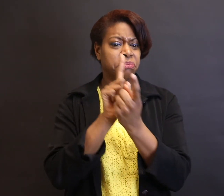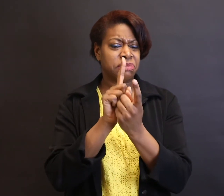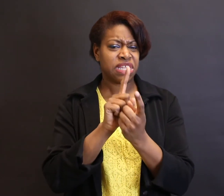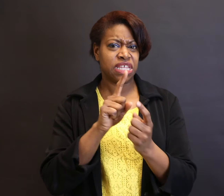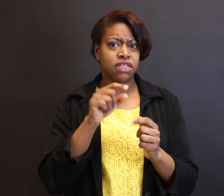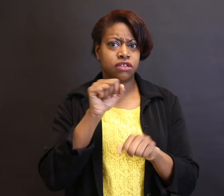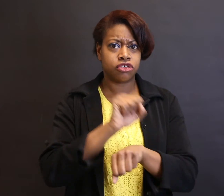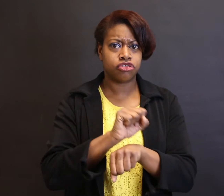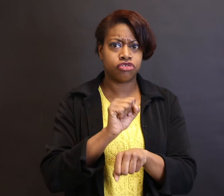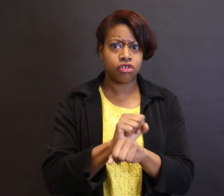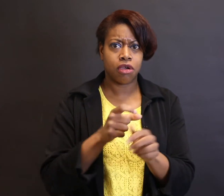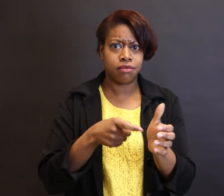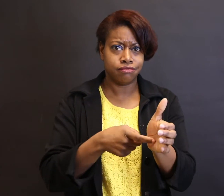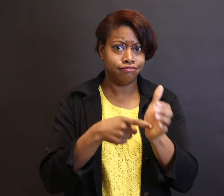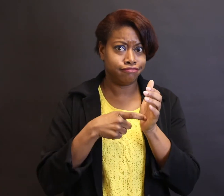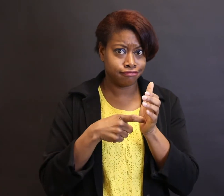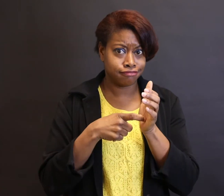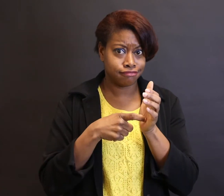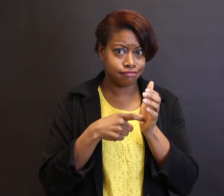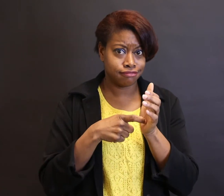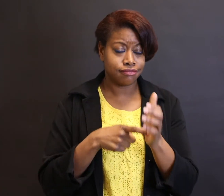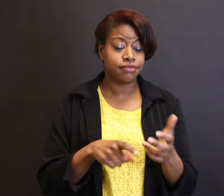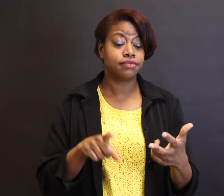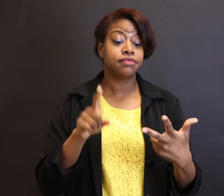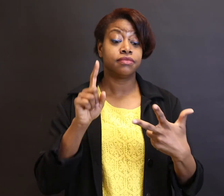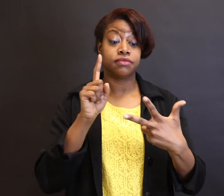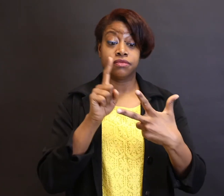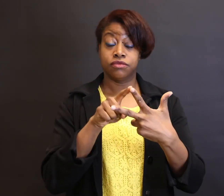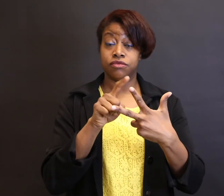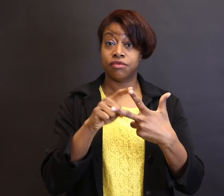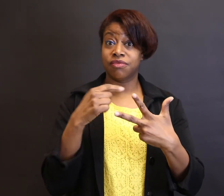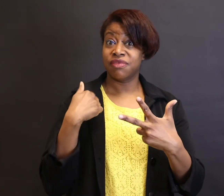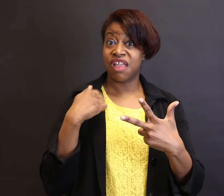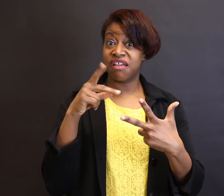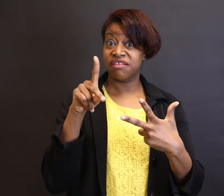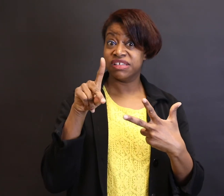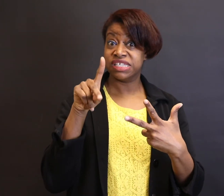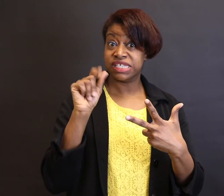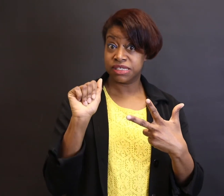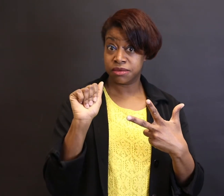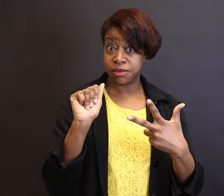meet the minimum qualifications for the job, have a disability that